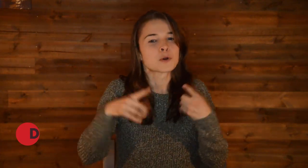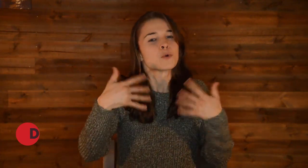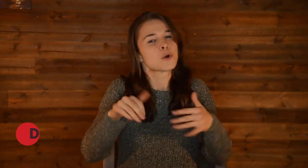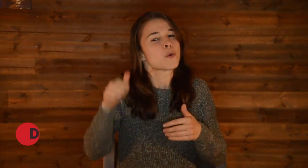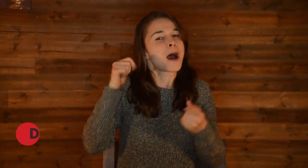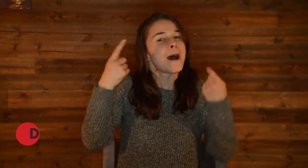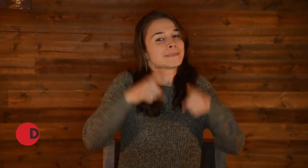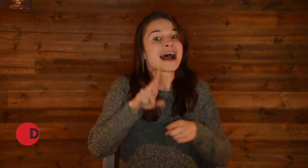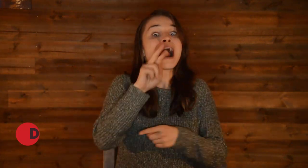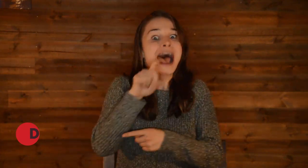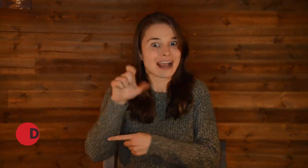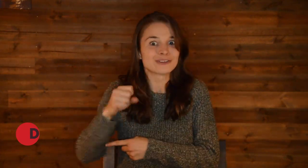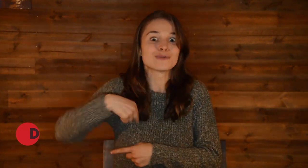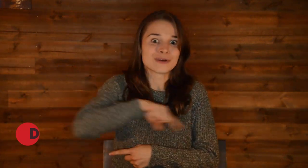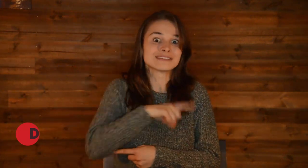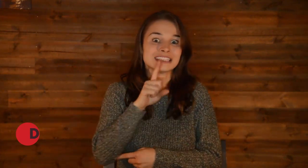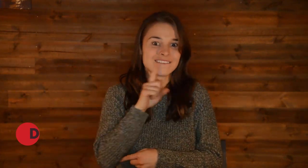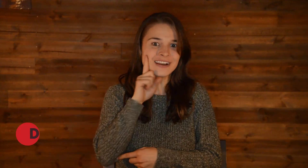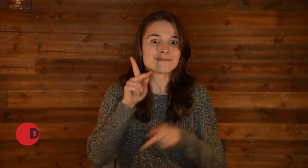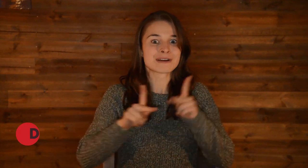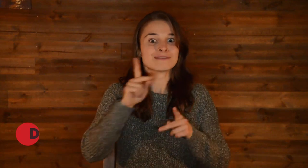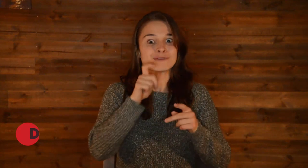With technology, anything is possible! But it won't happen unless we,